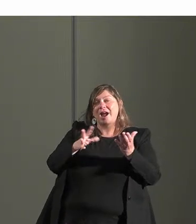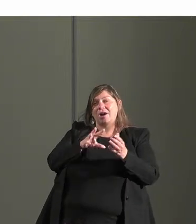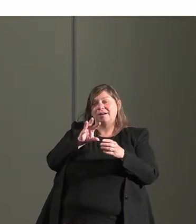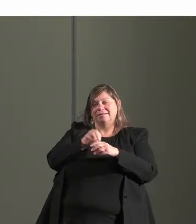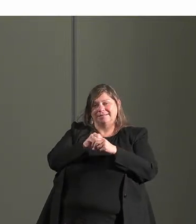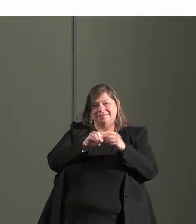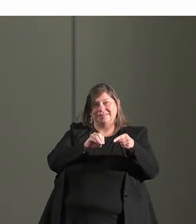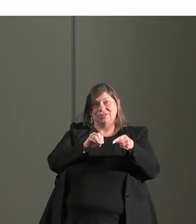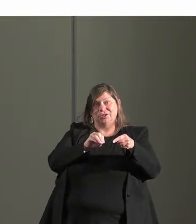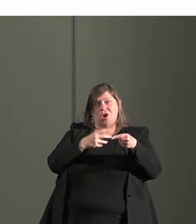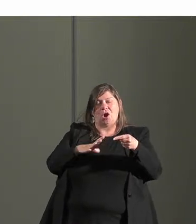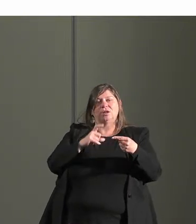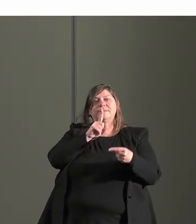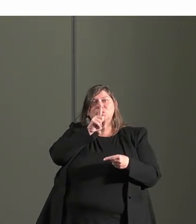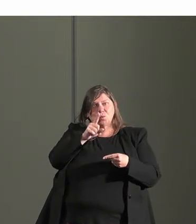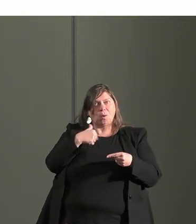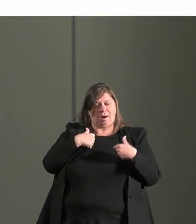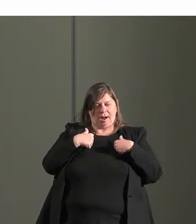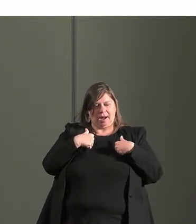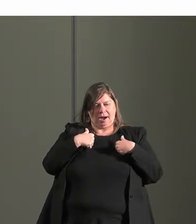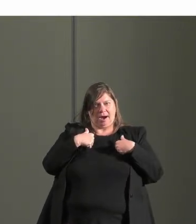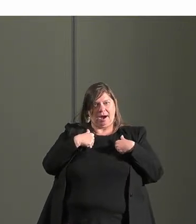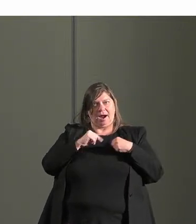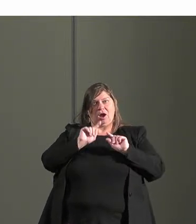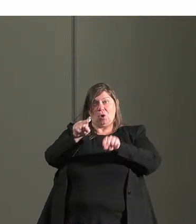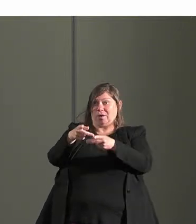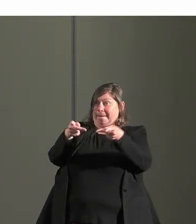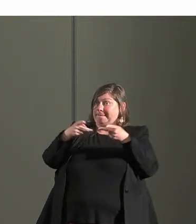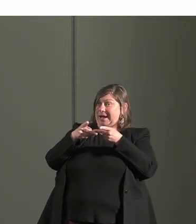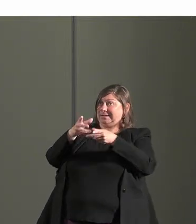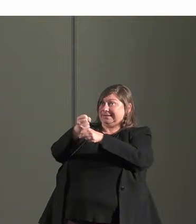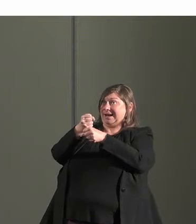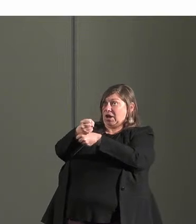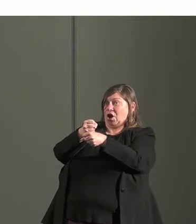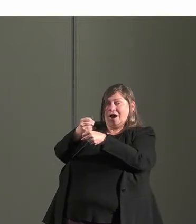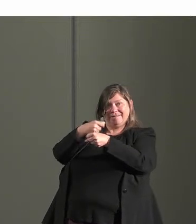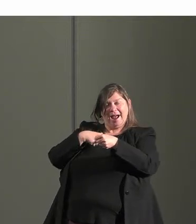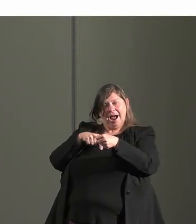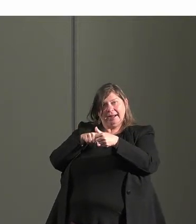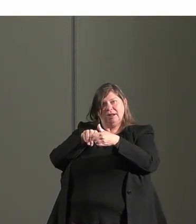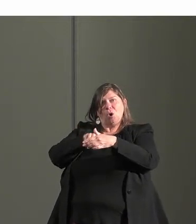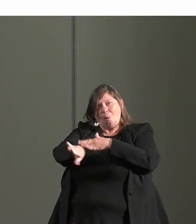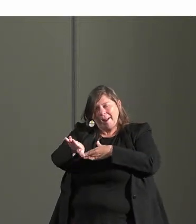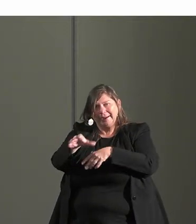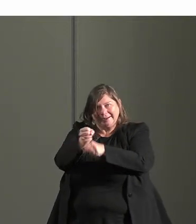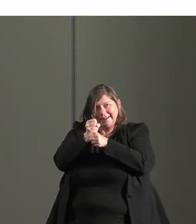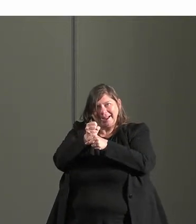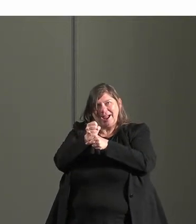etcetera. It is in with the attributes of the space so you